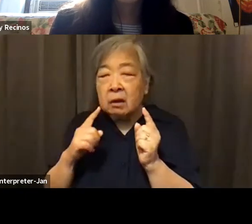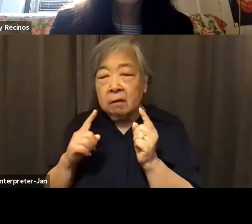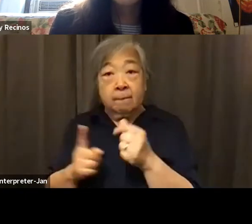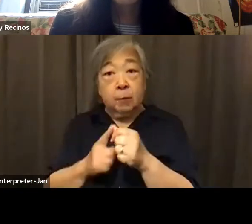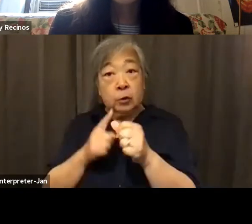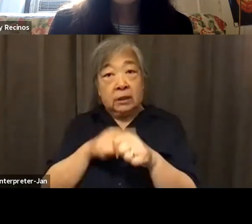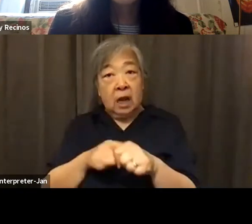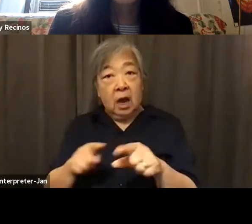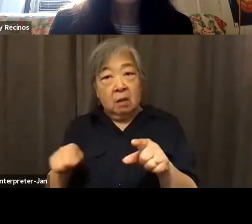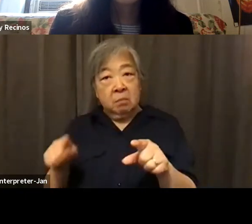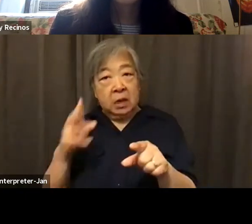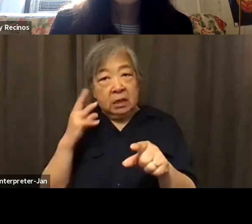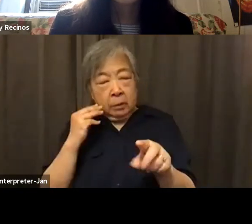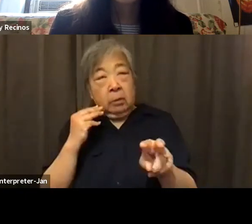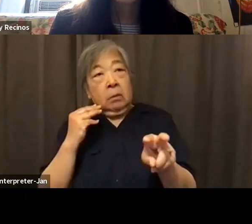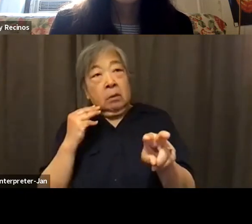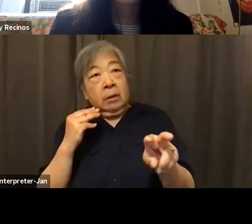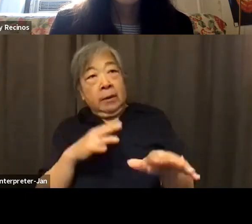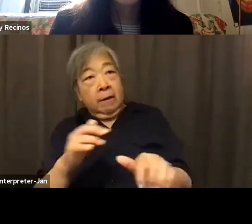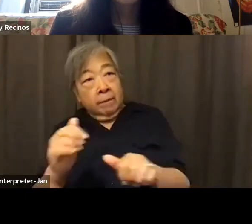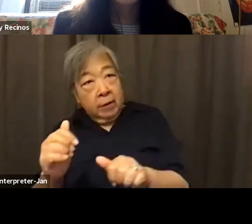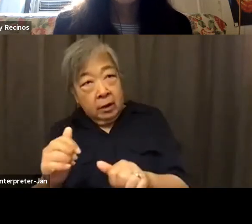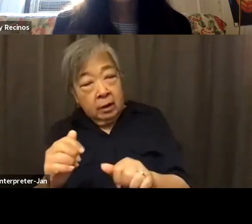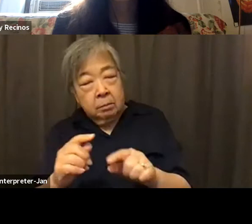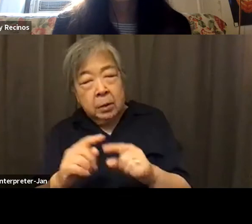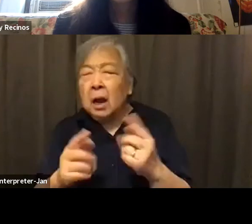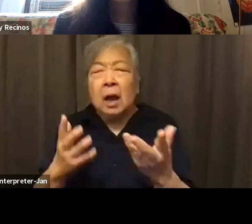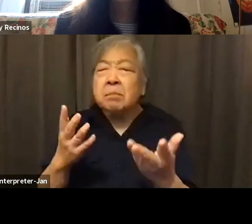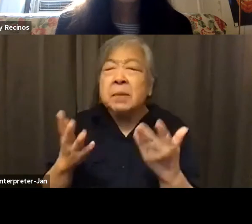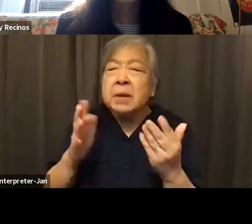that happening, and so maybe that, I don't know, their own experience with leaving their